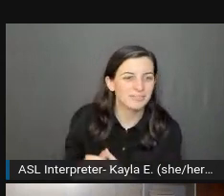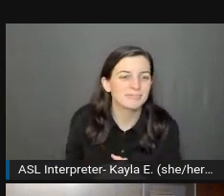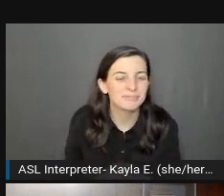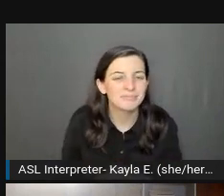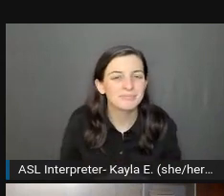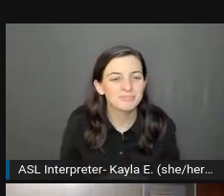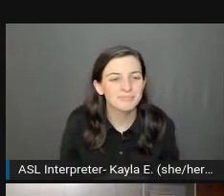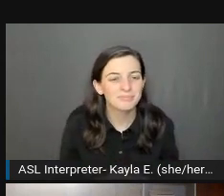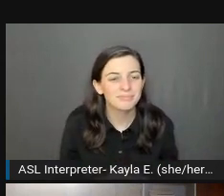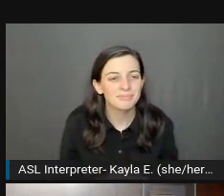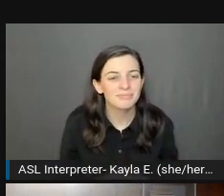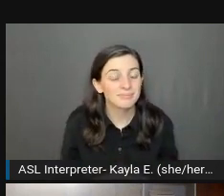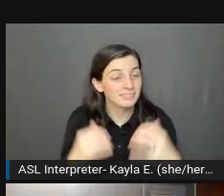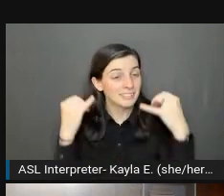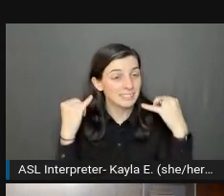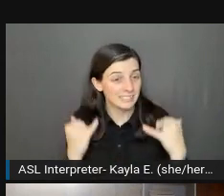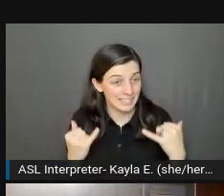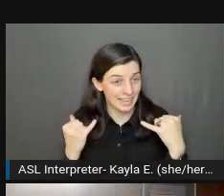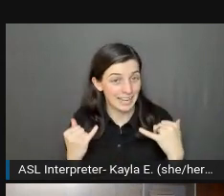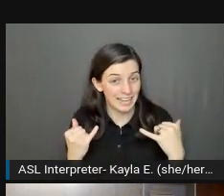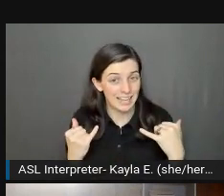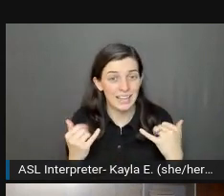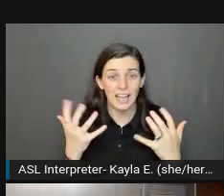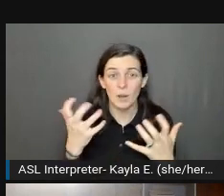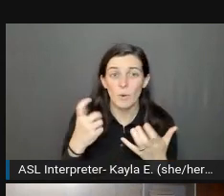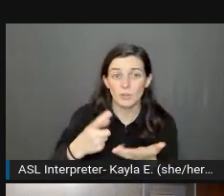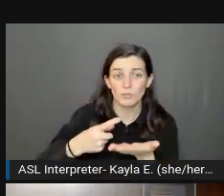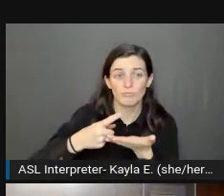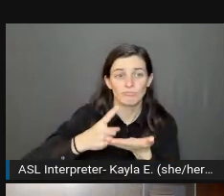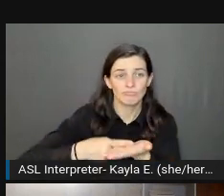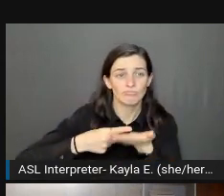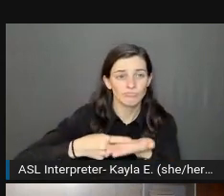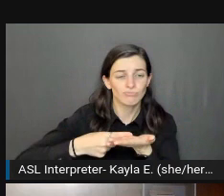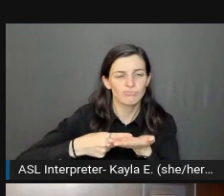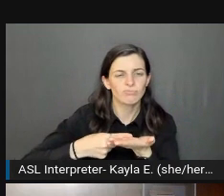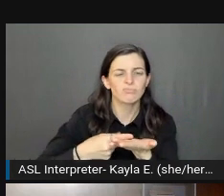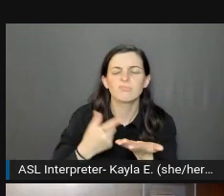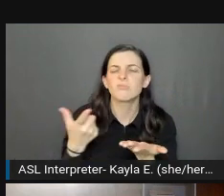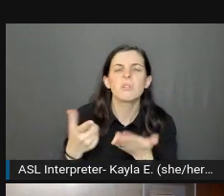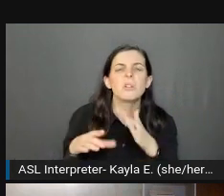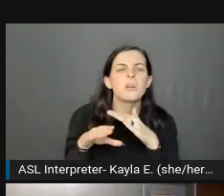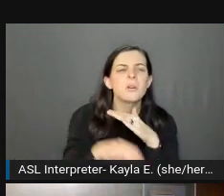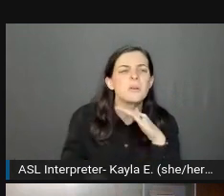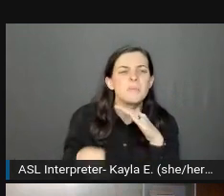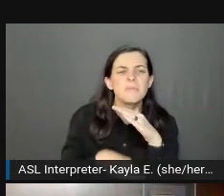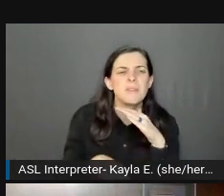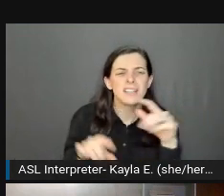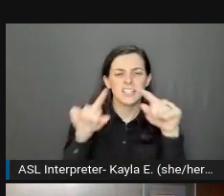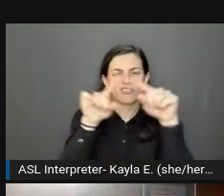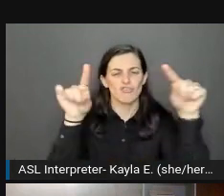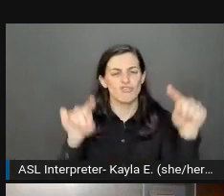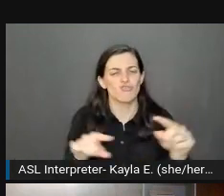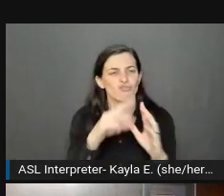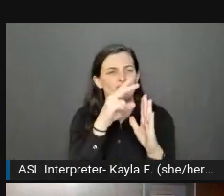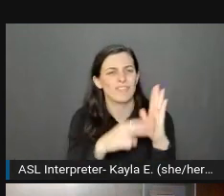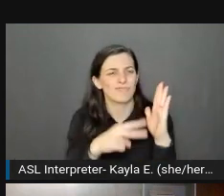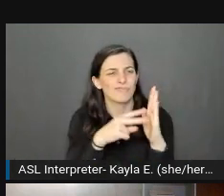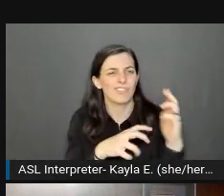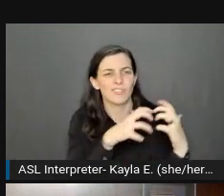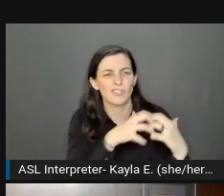Today, I want to tell you what are some basics of screen readers. You will learn that.